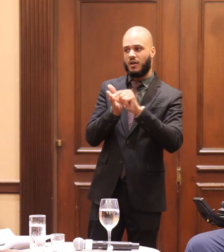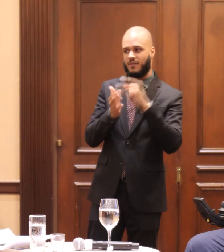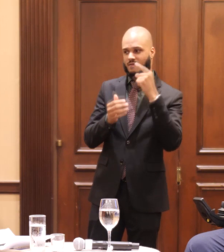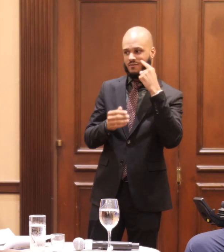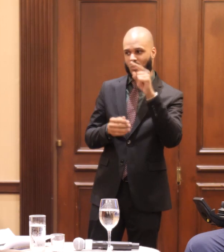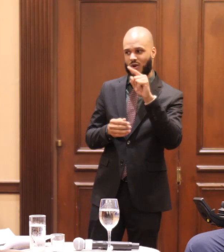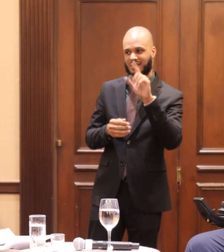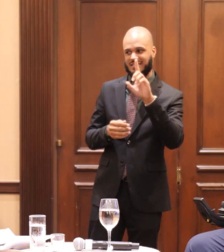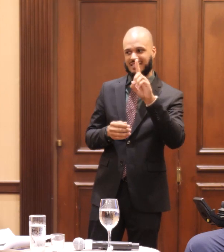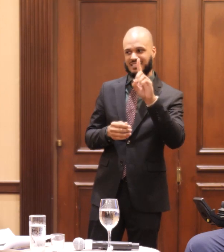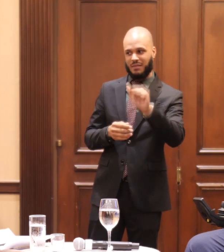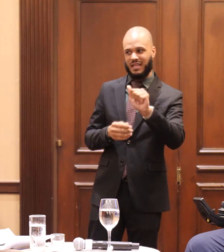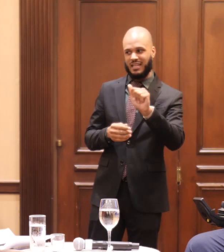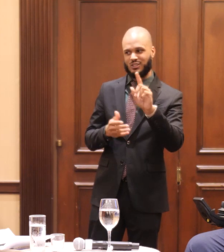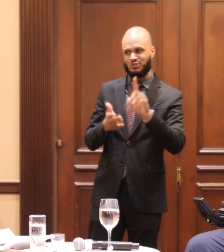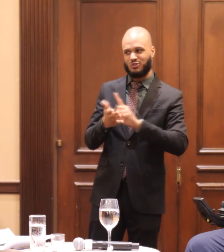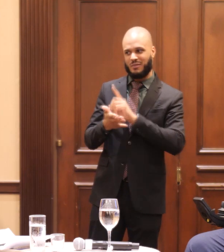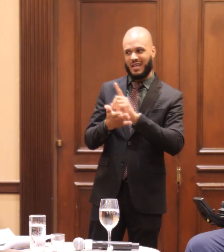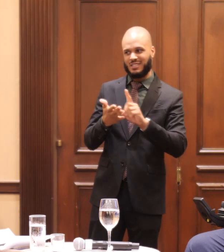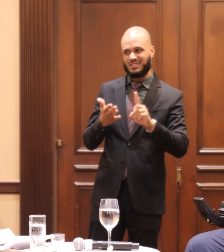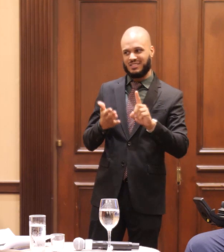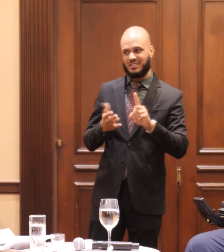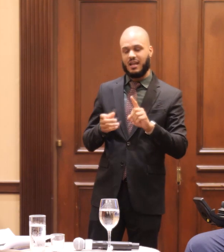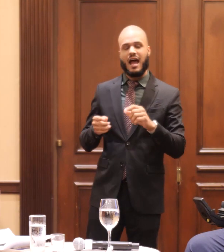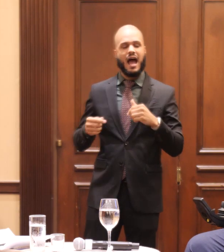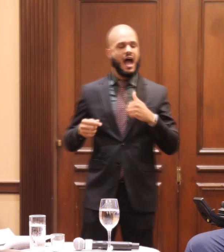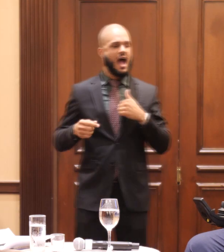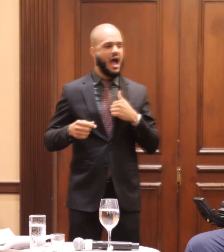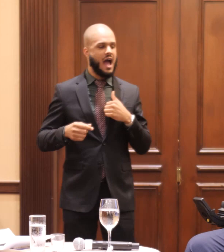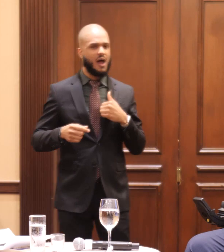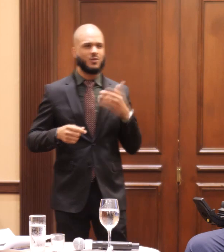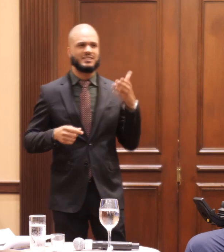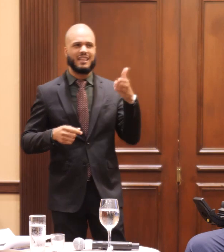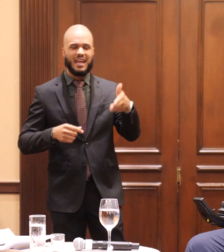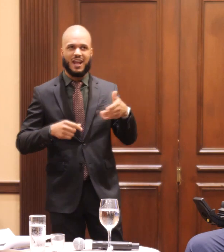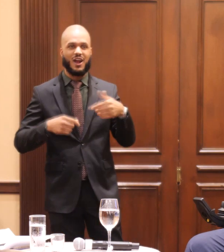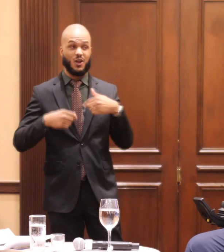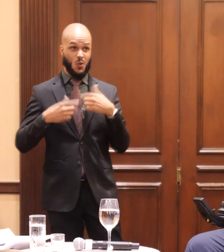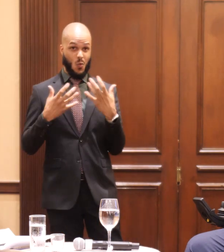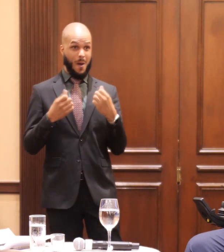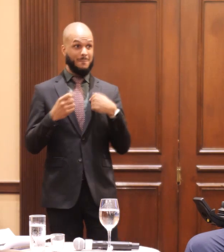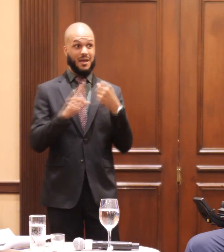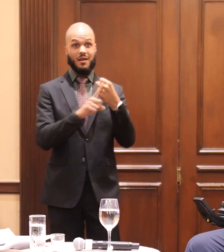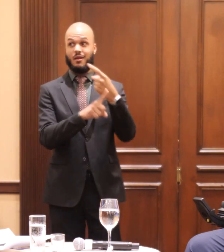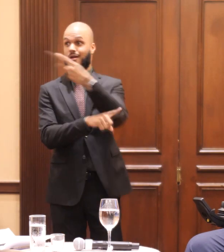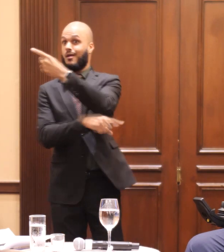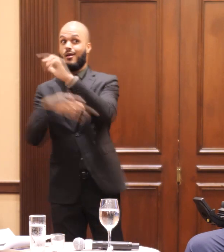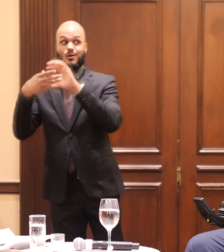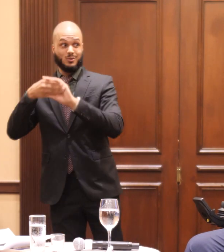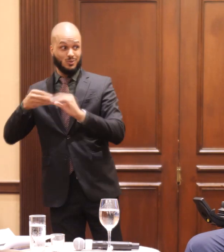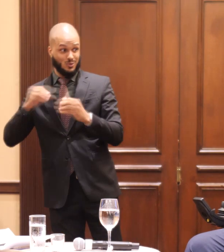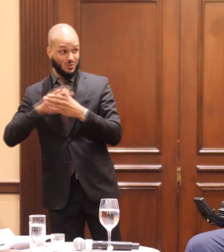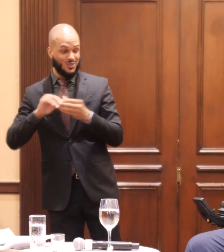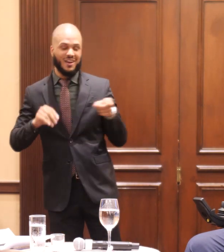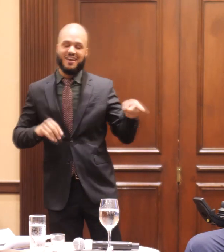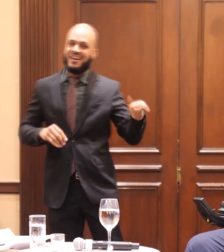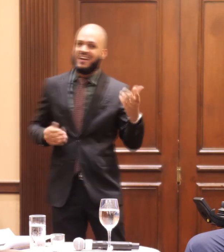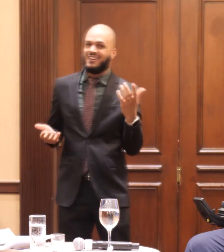Well I was at the Civil Rights Commission you're forcing me to go off on that story but they were which I like GALLEGOS: Because it's critically important